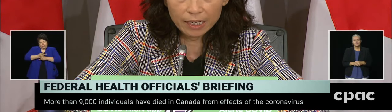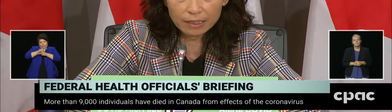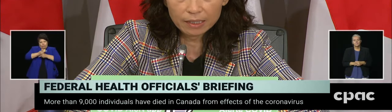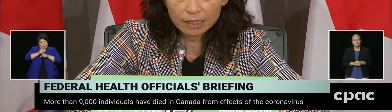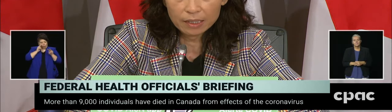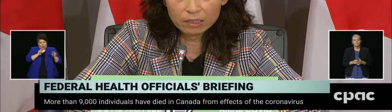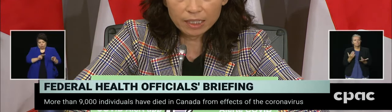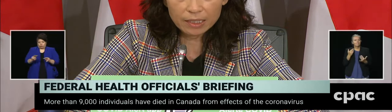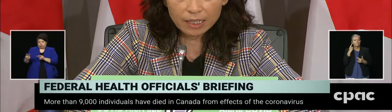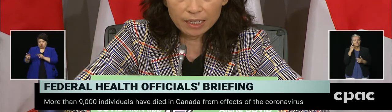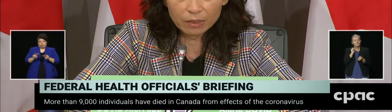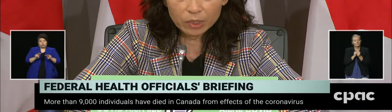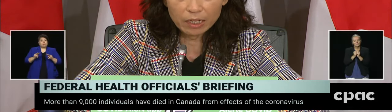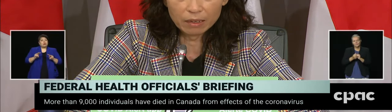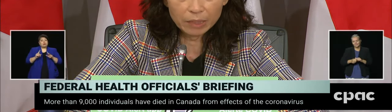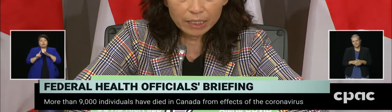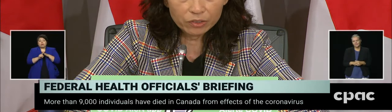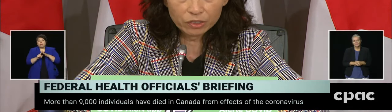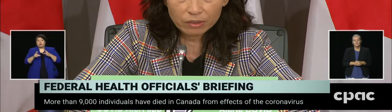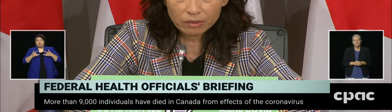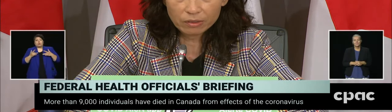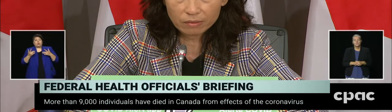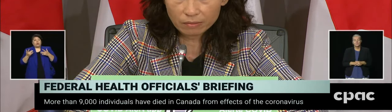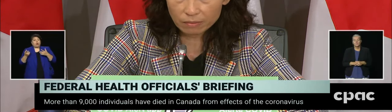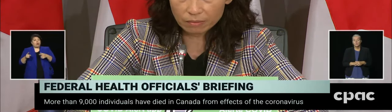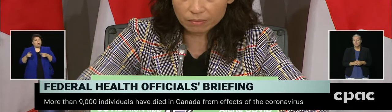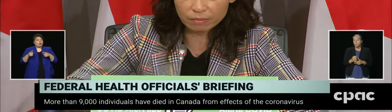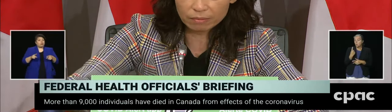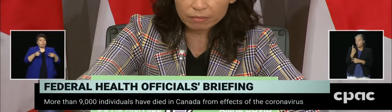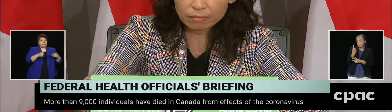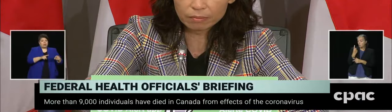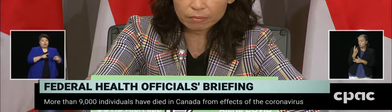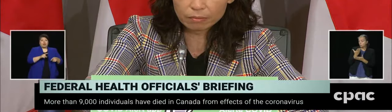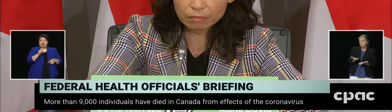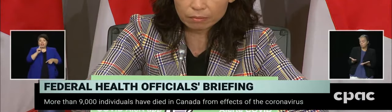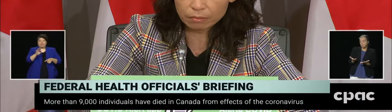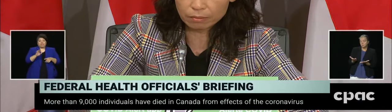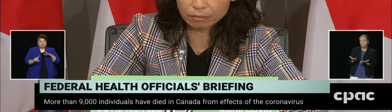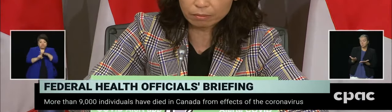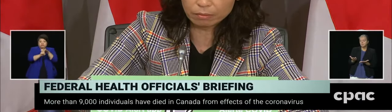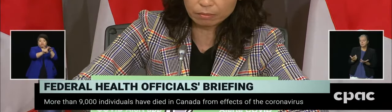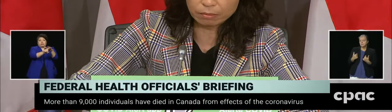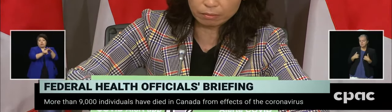WE JUST HAVE TO WATCH IT REALLY CAREFULLY, SO THAT THINGS DON'T